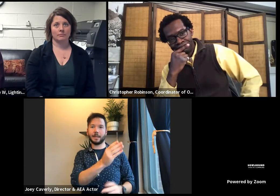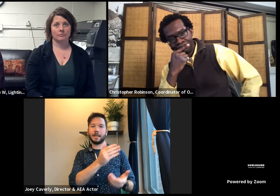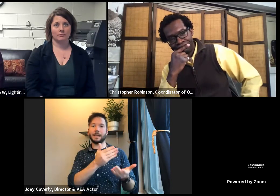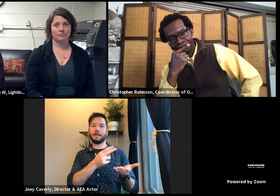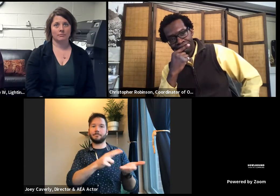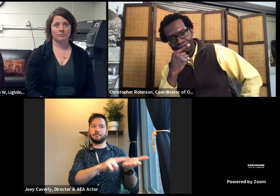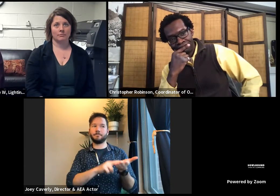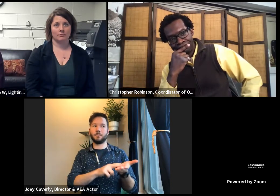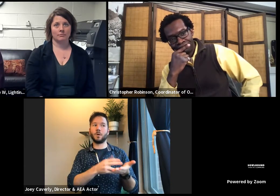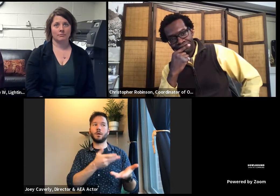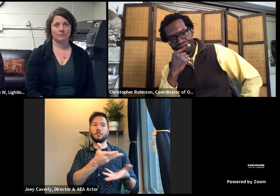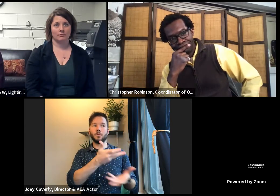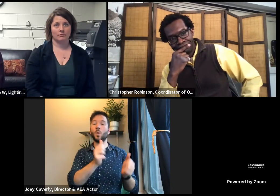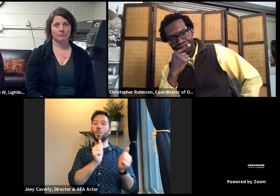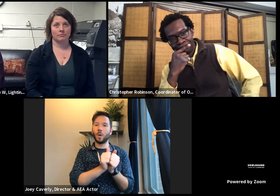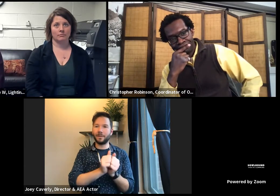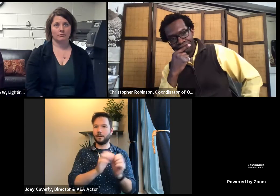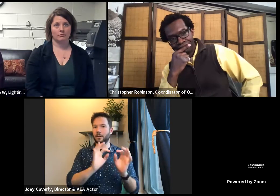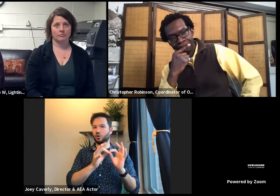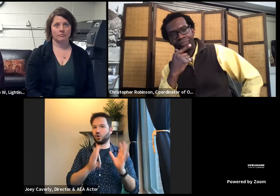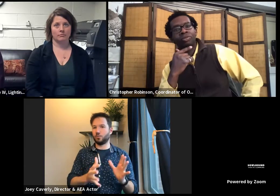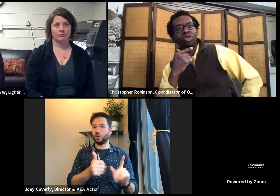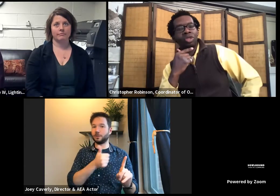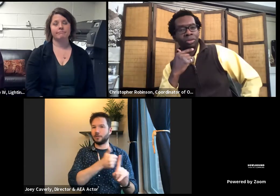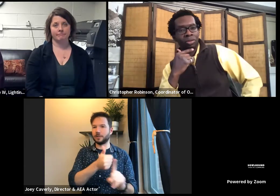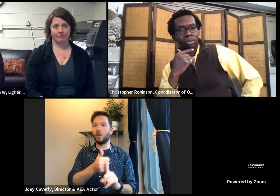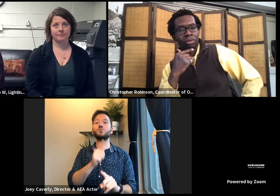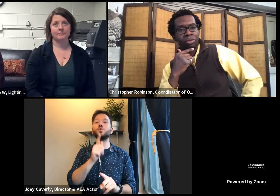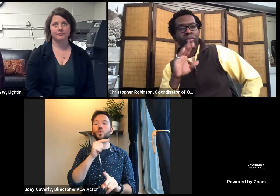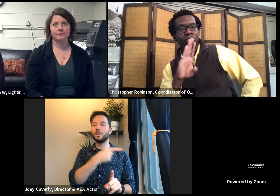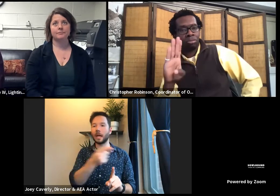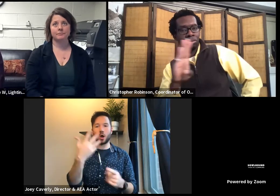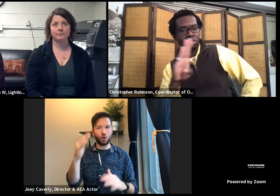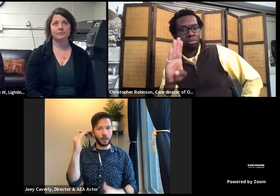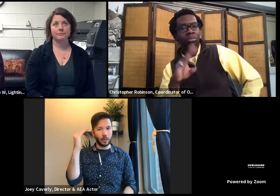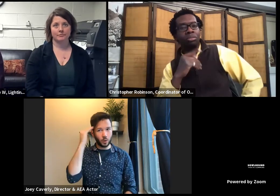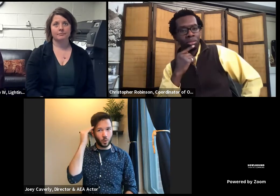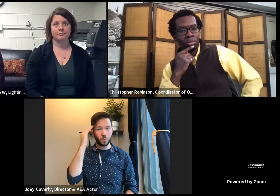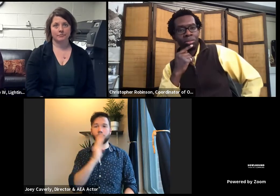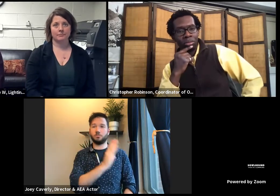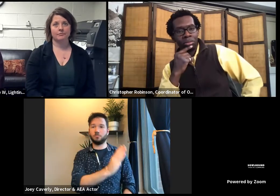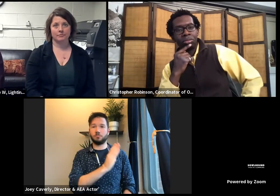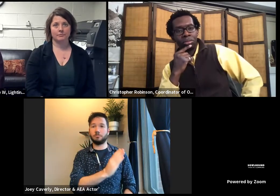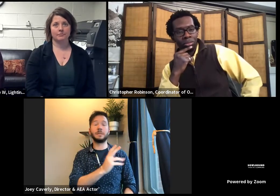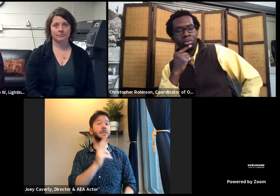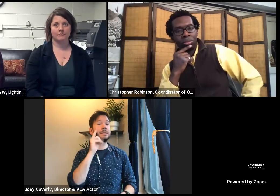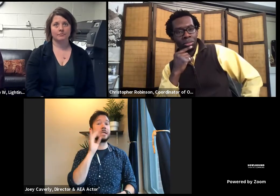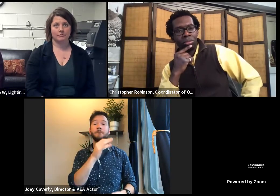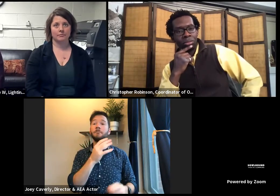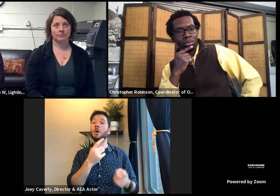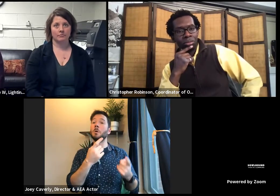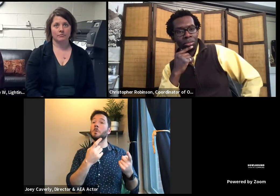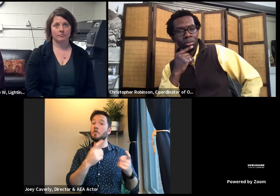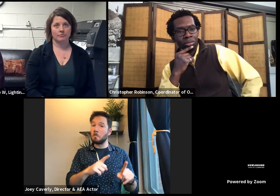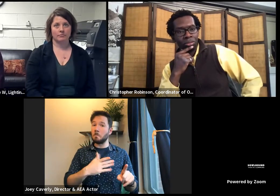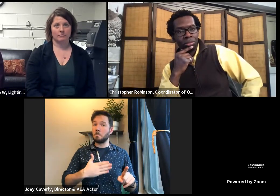Sometimes it may be better for a theater company to have a negotiation with a direct-hire interpreter.